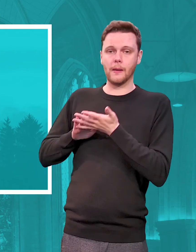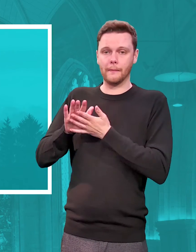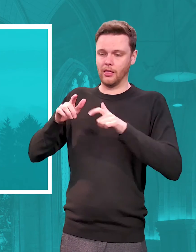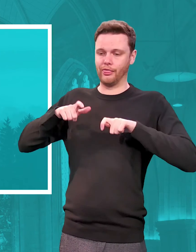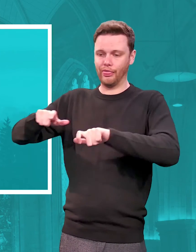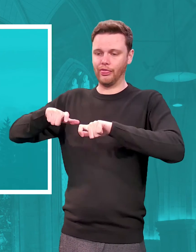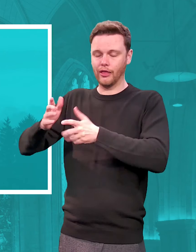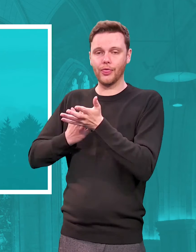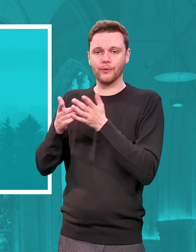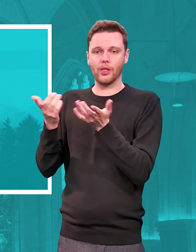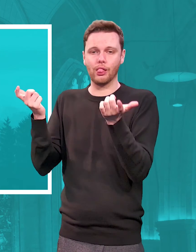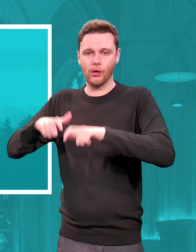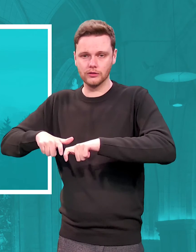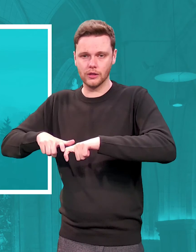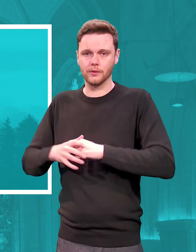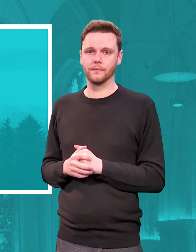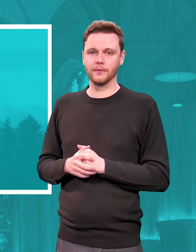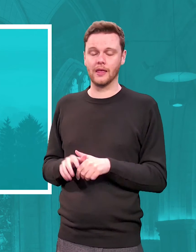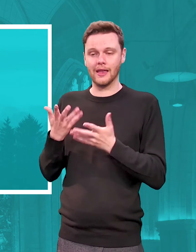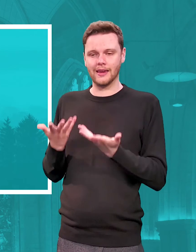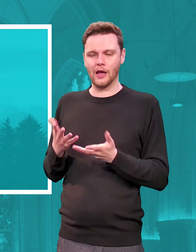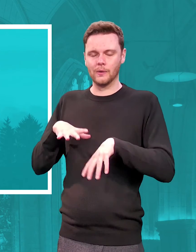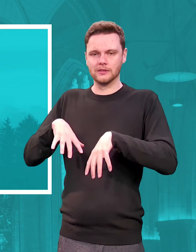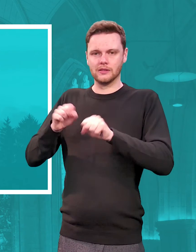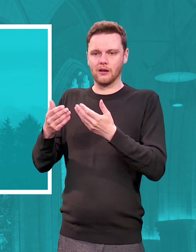which at the time of writing is now being eased again throughout Israel.